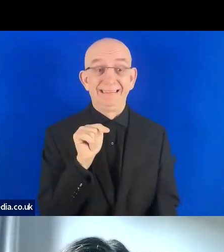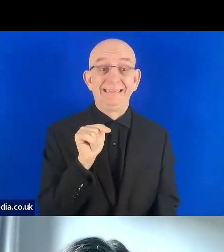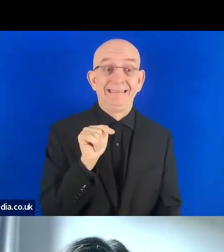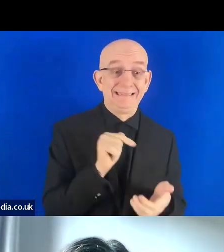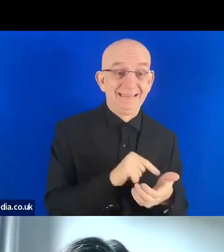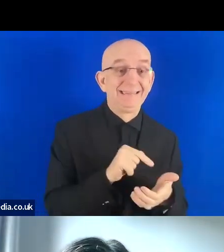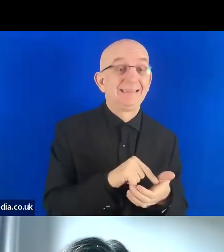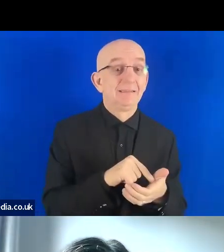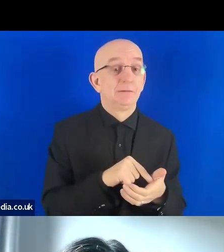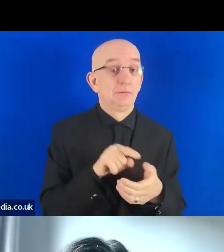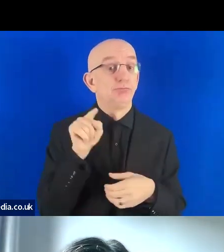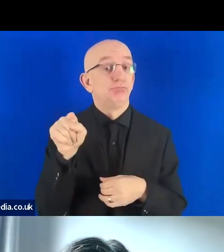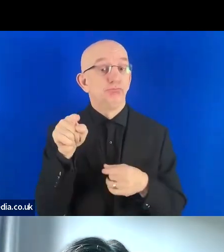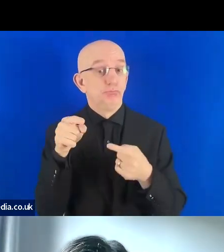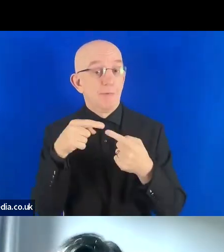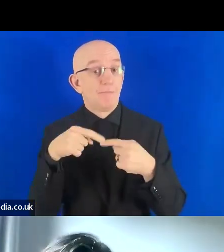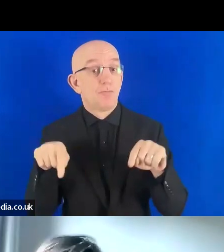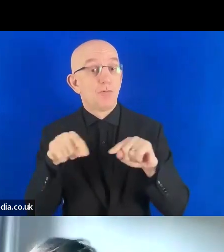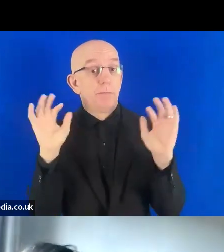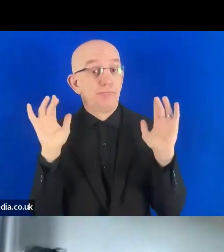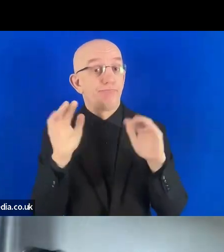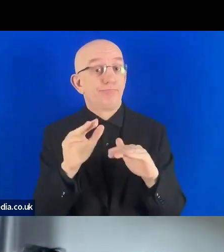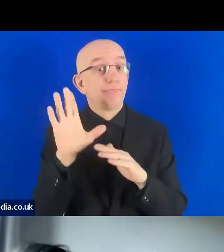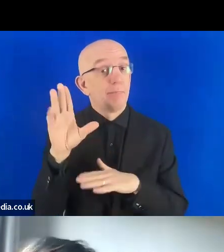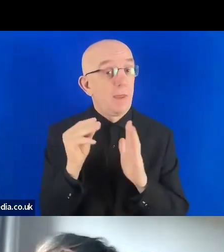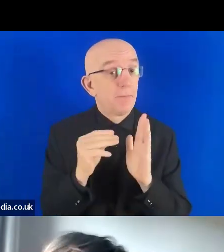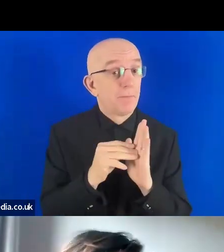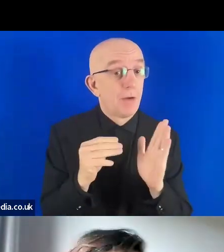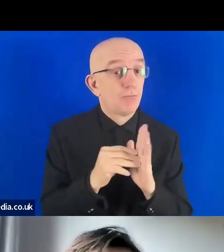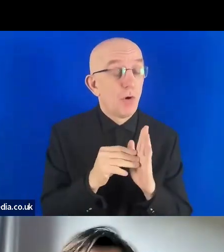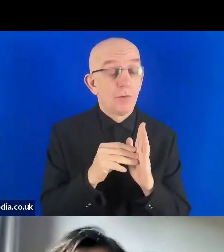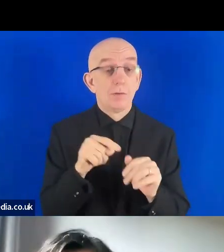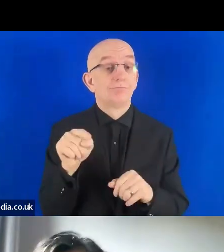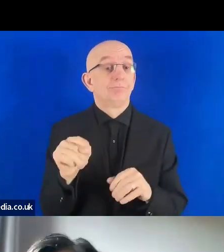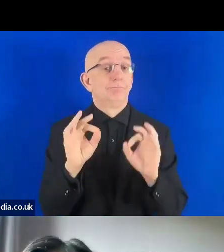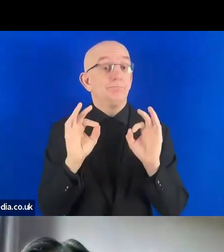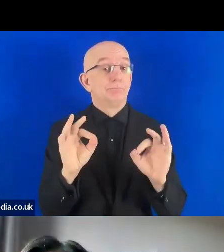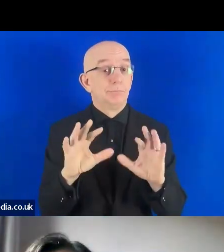And this is, one of the ways that we are practicing language justice, making,